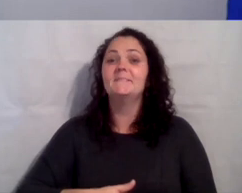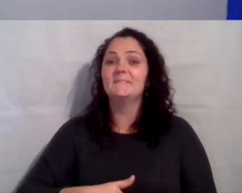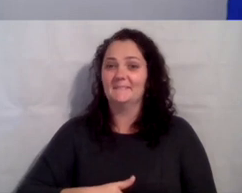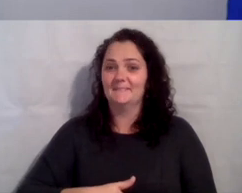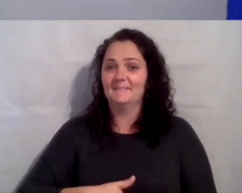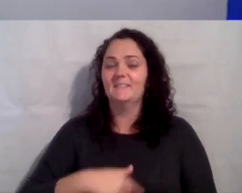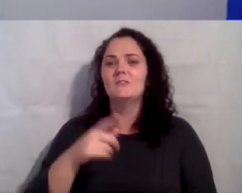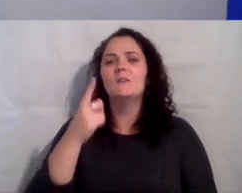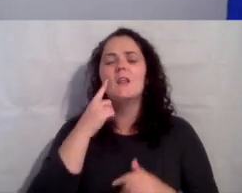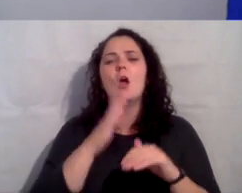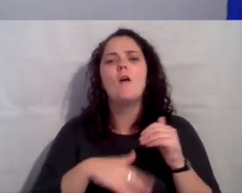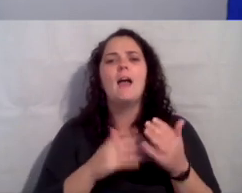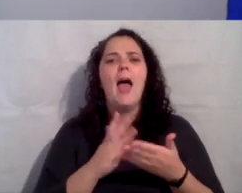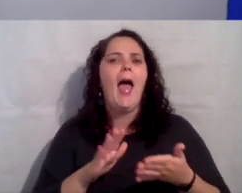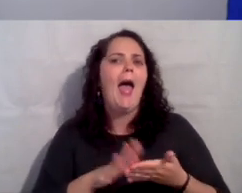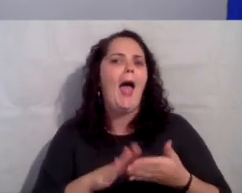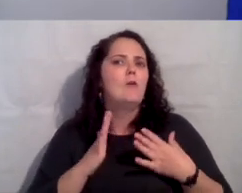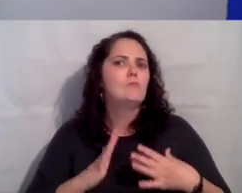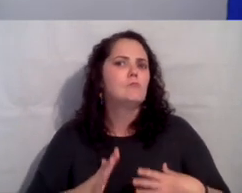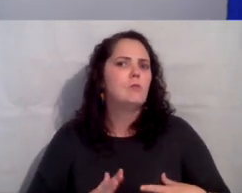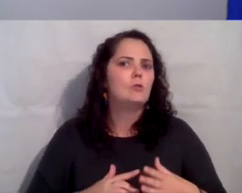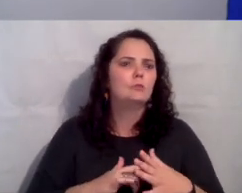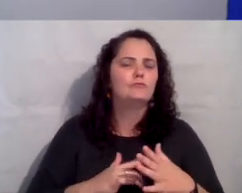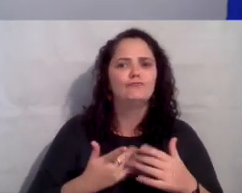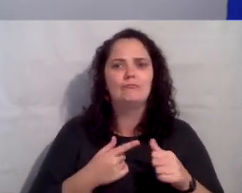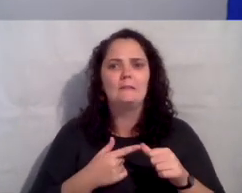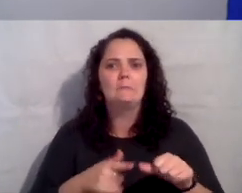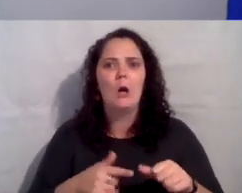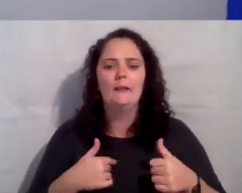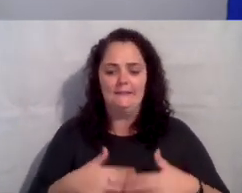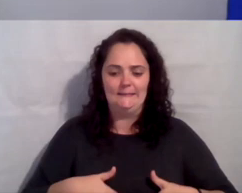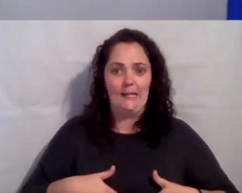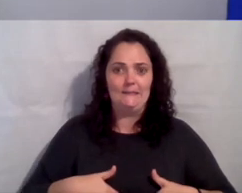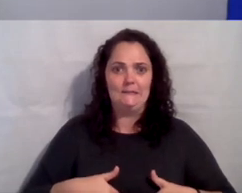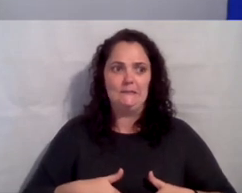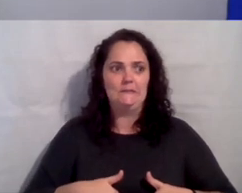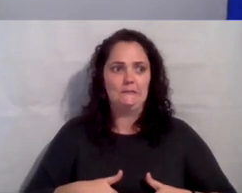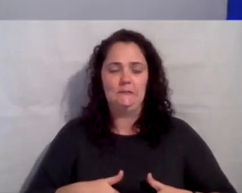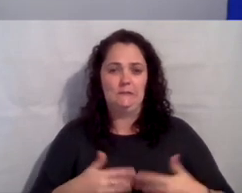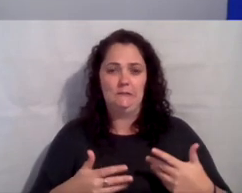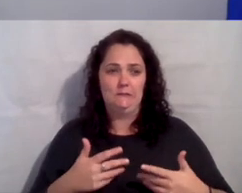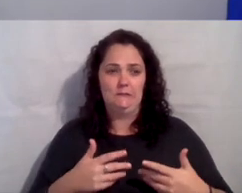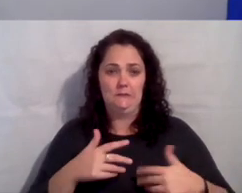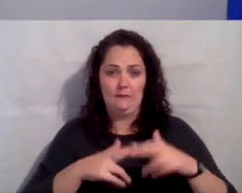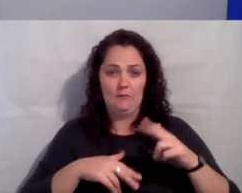this evening about responsive drawing, the way that you're going with your gut, your intuition, and then as the drawing is developing you're responding to